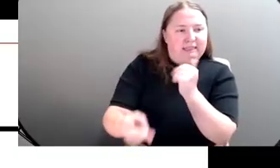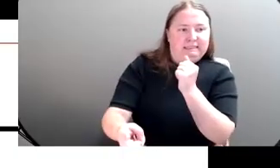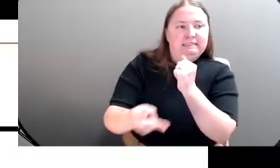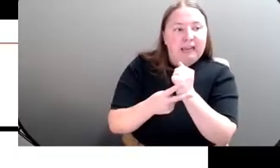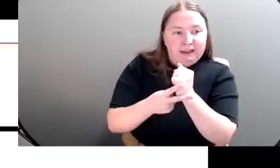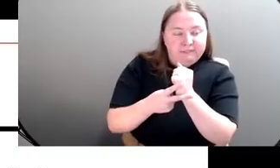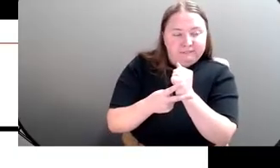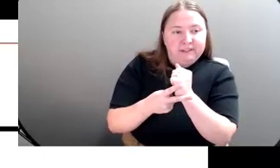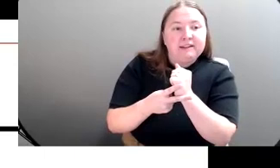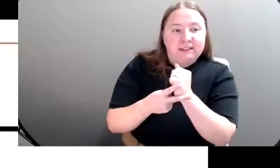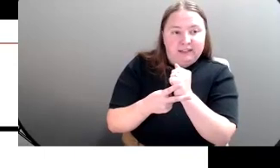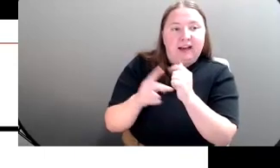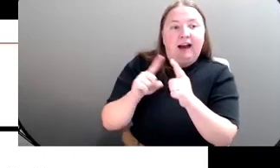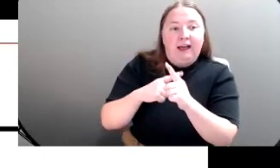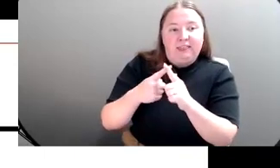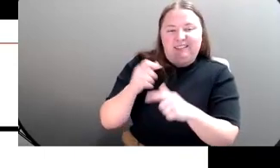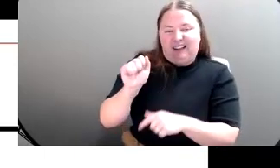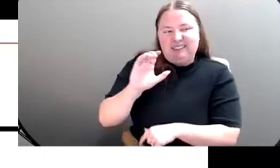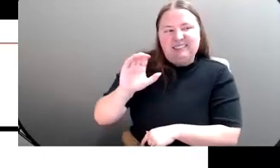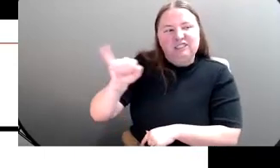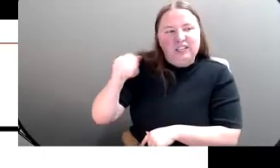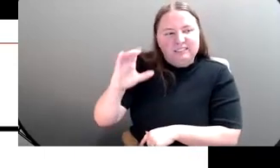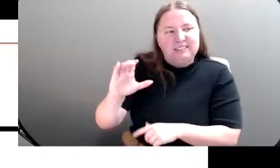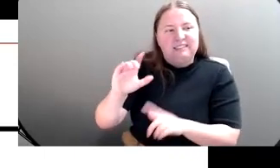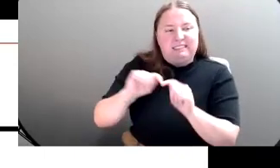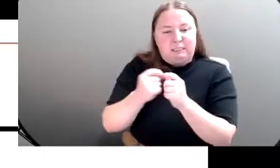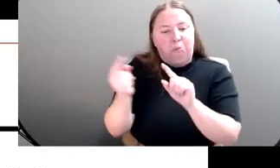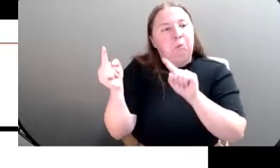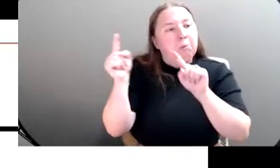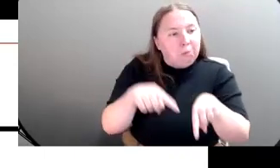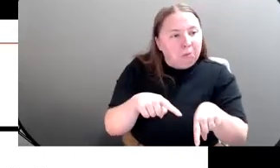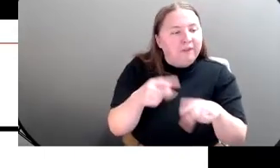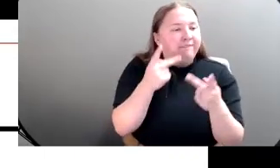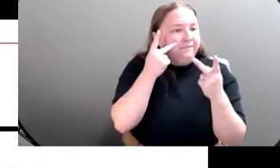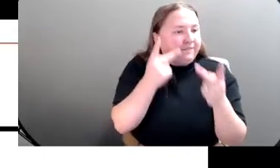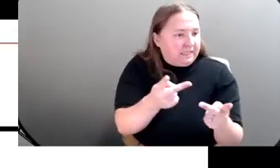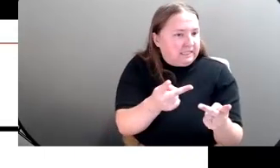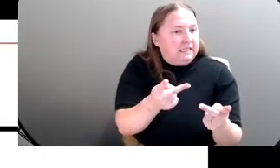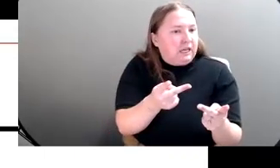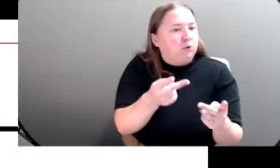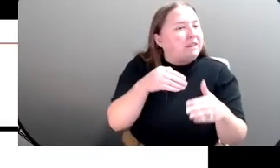And then the ACCJC visiting team only has access to look within the course.